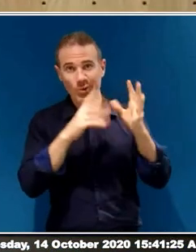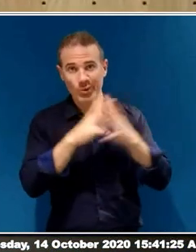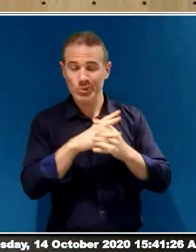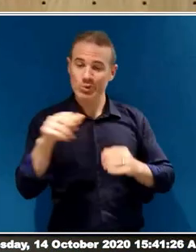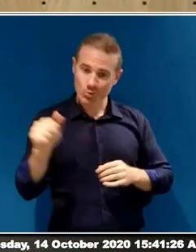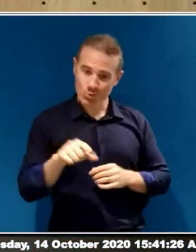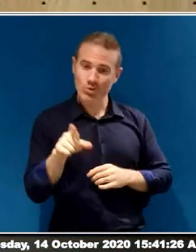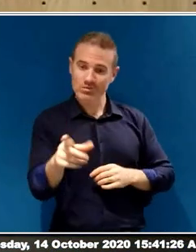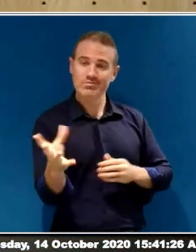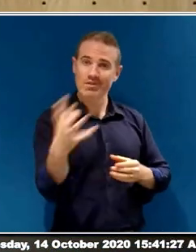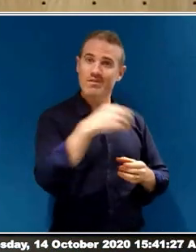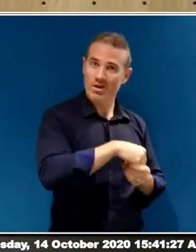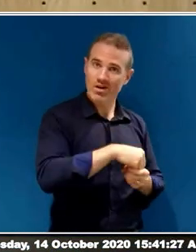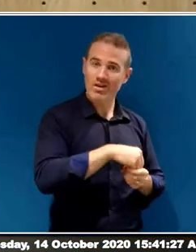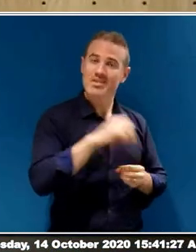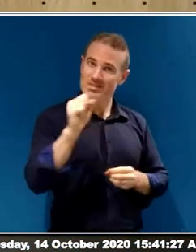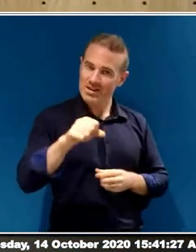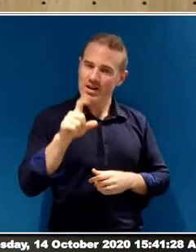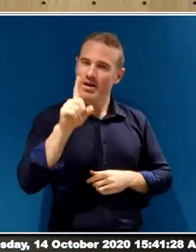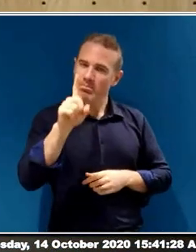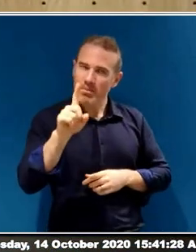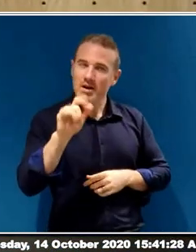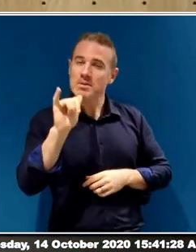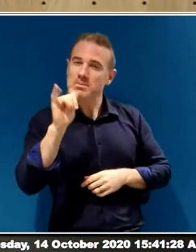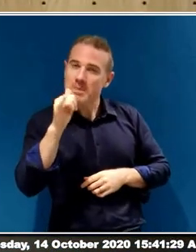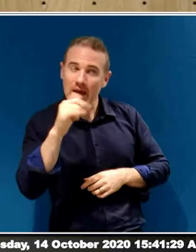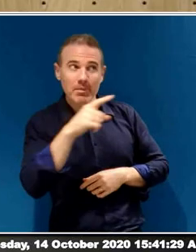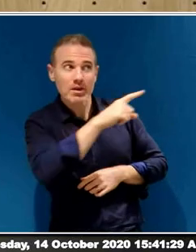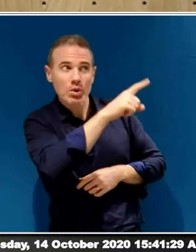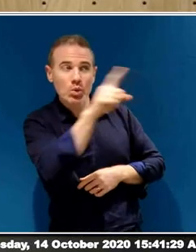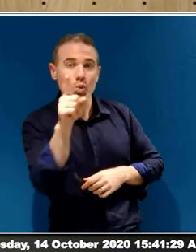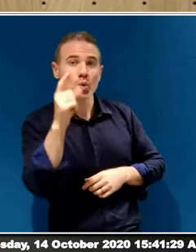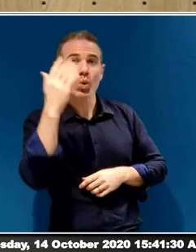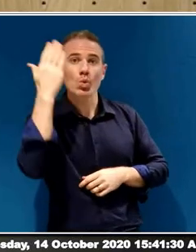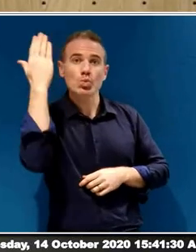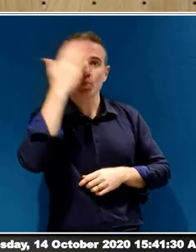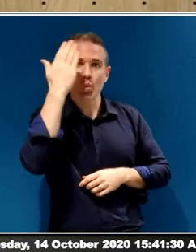interpret a loophole within the legislation because the obligation to